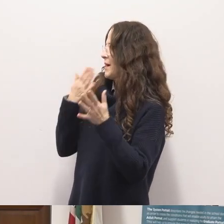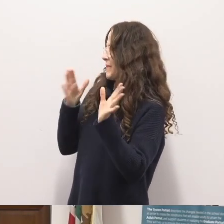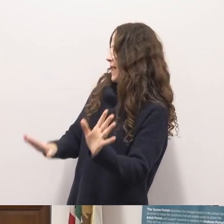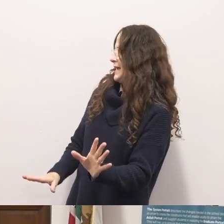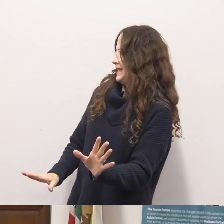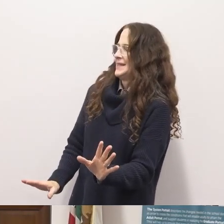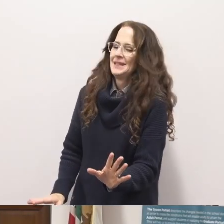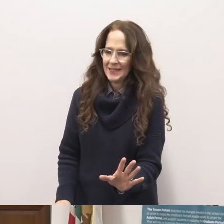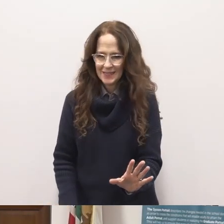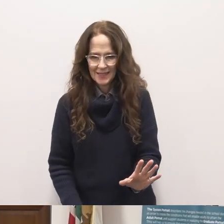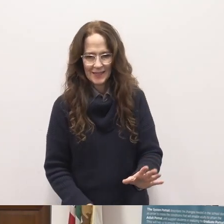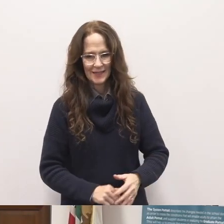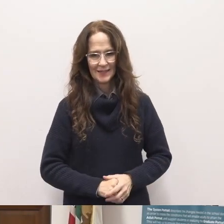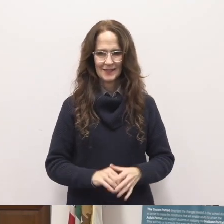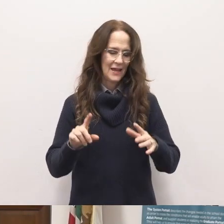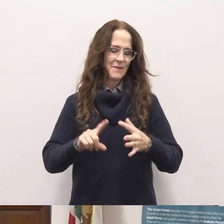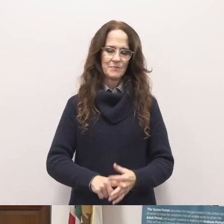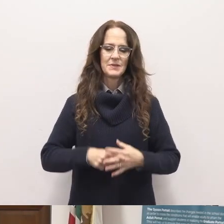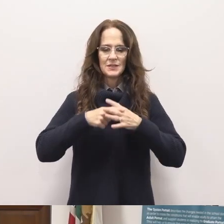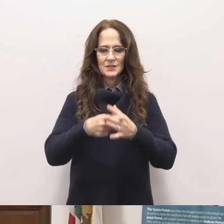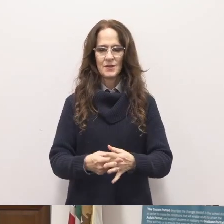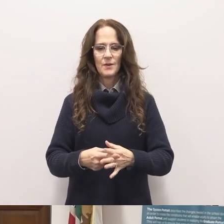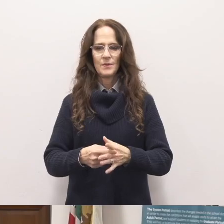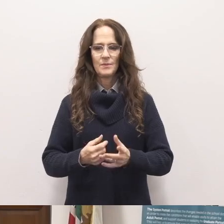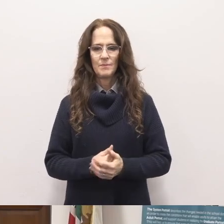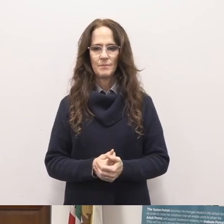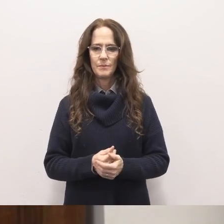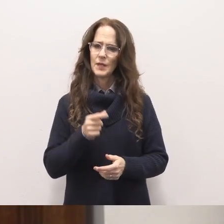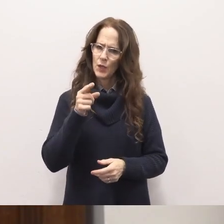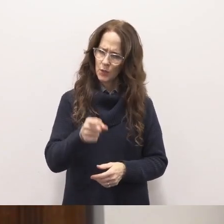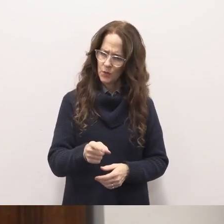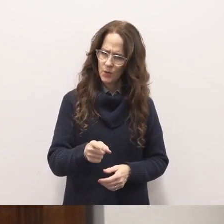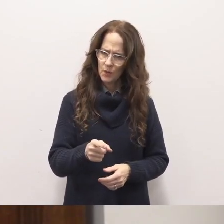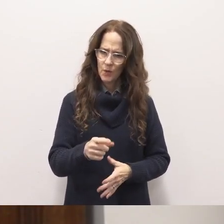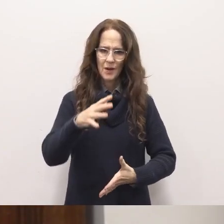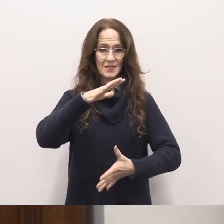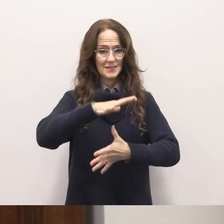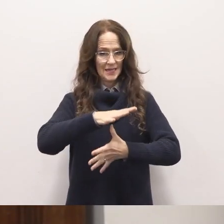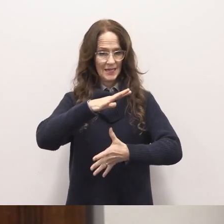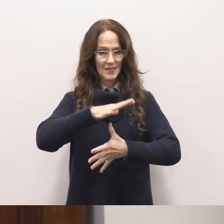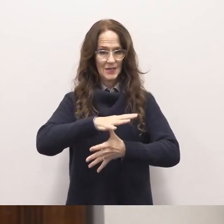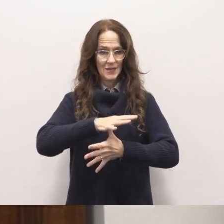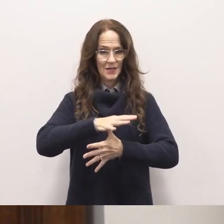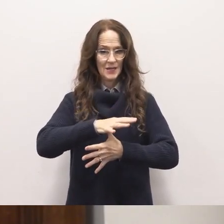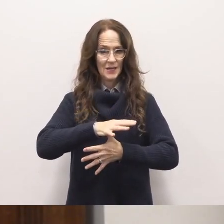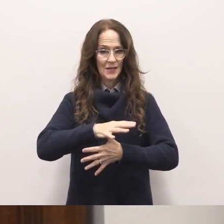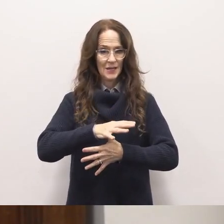And I'm gonna start out. So you are a senior. Yes. - And it is January.